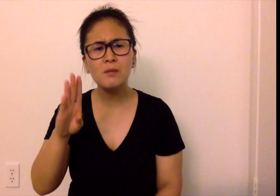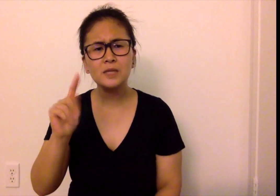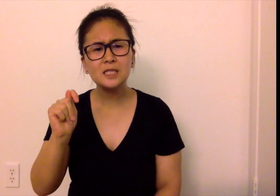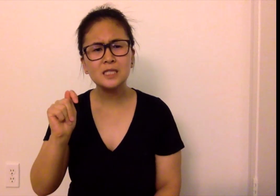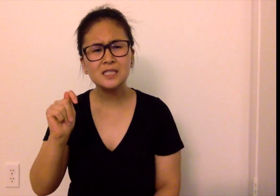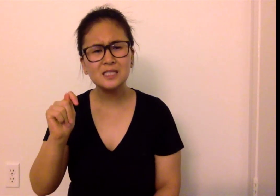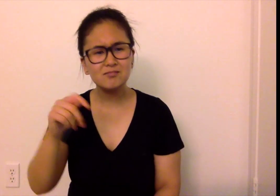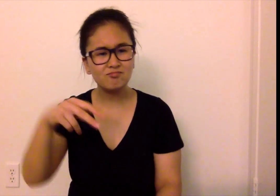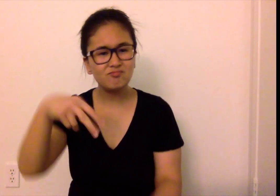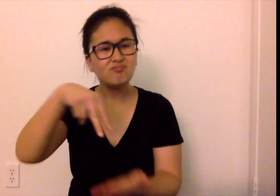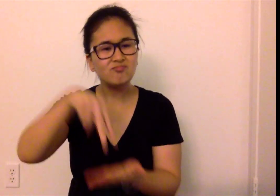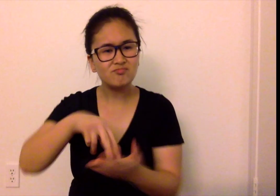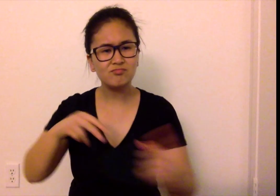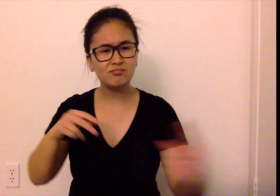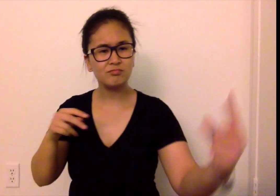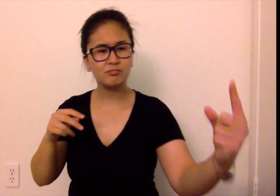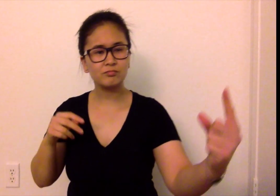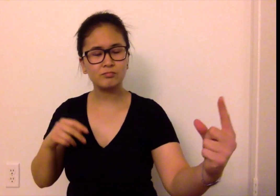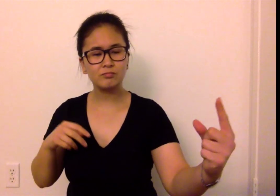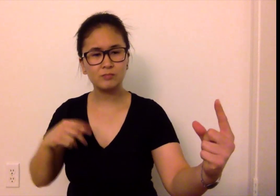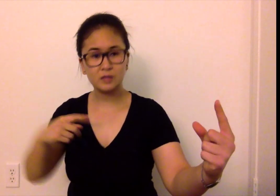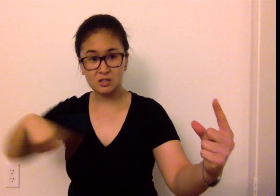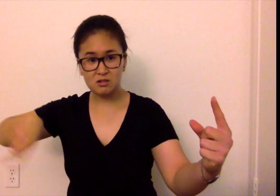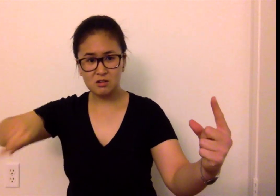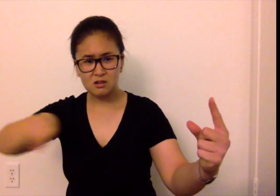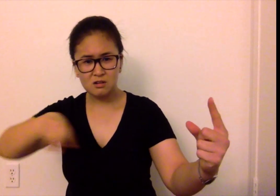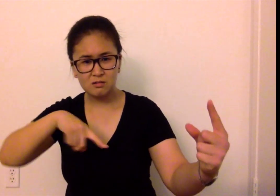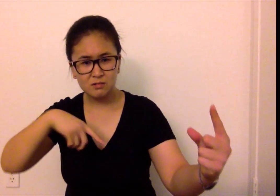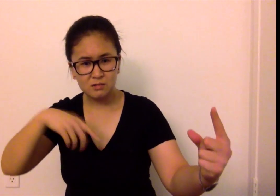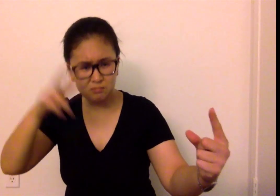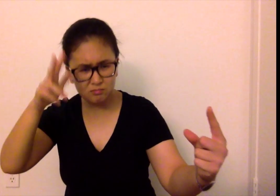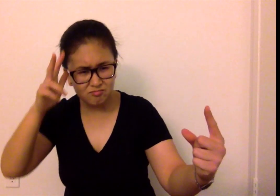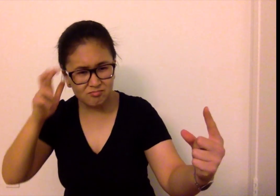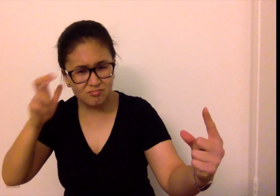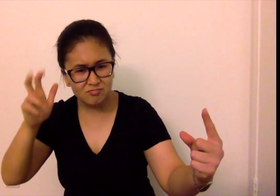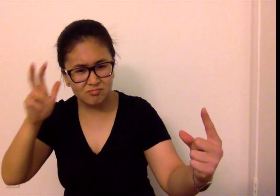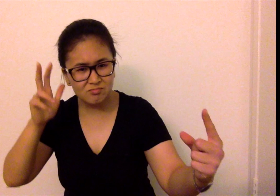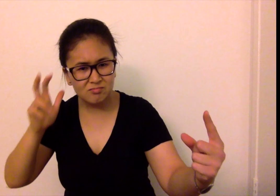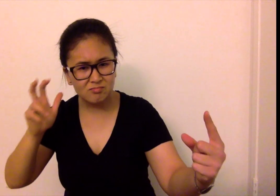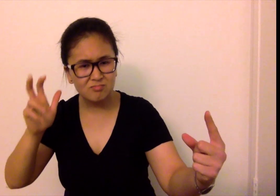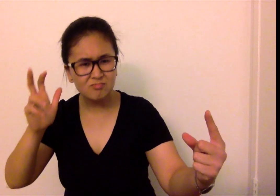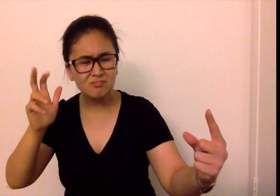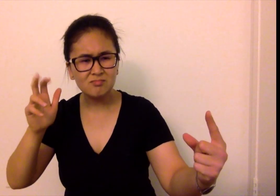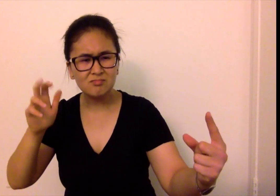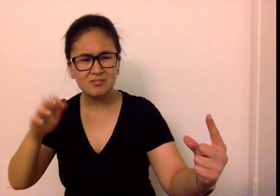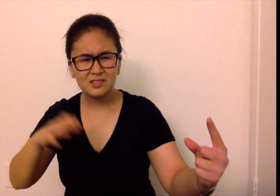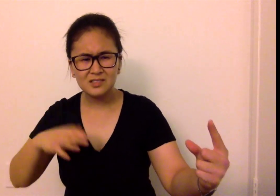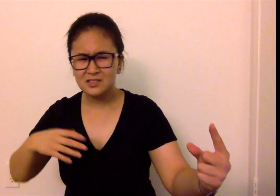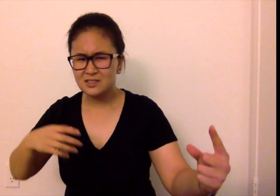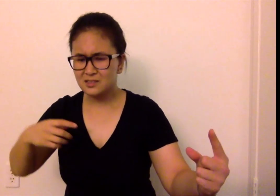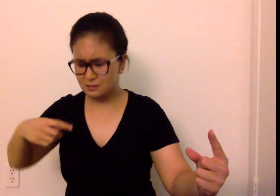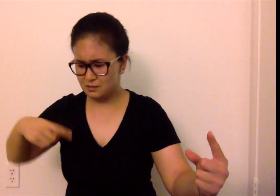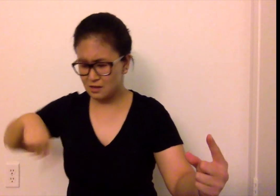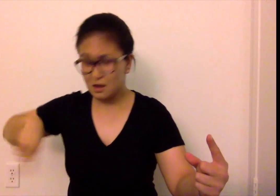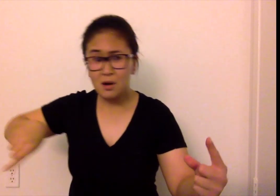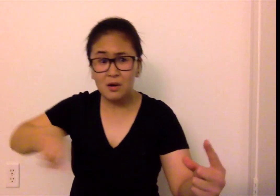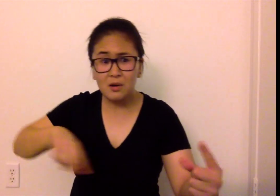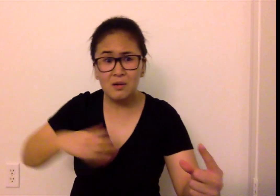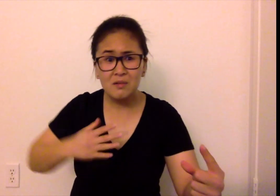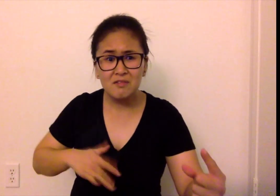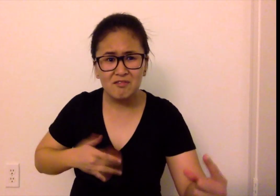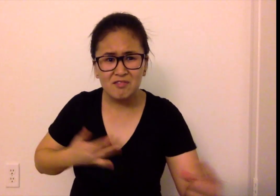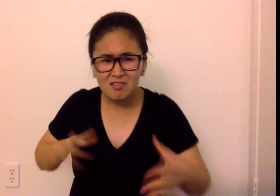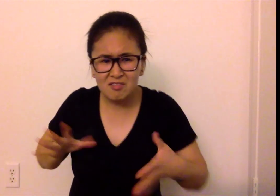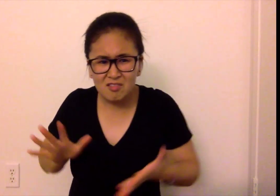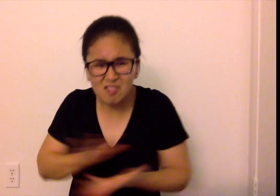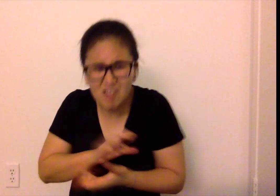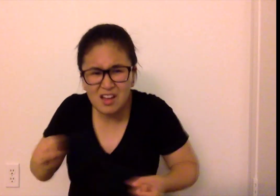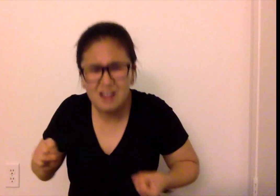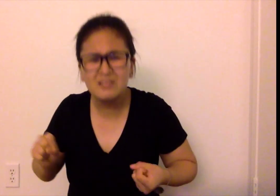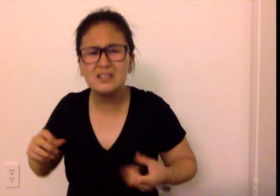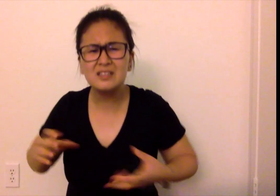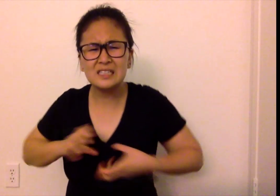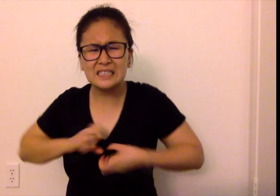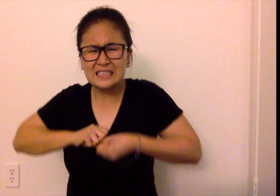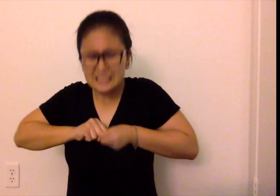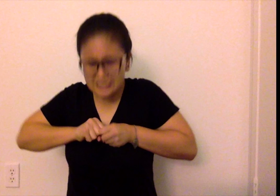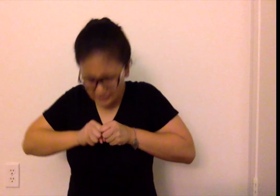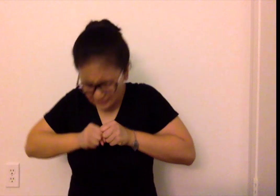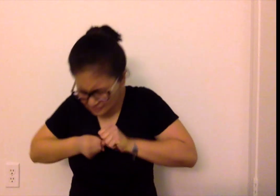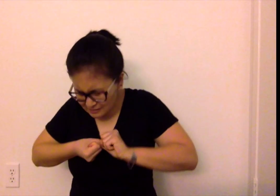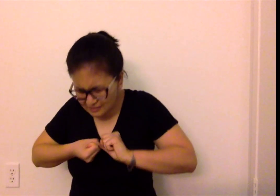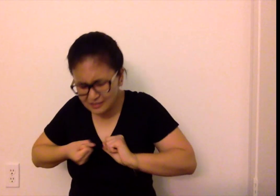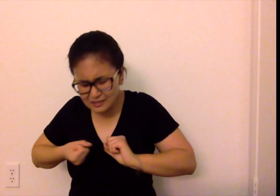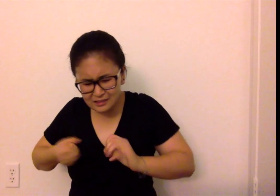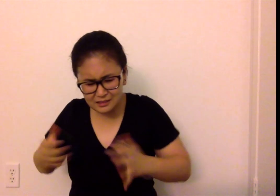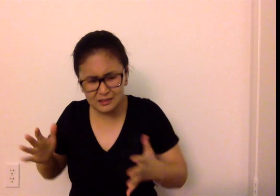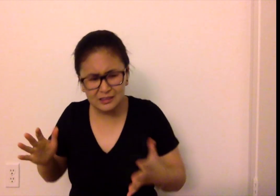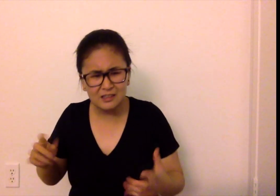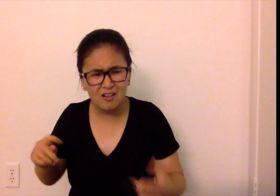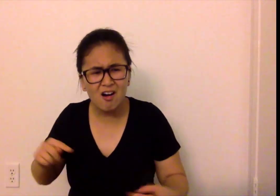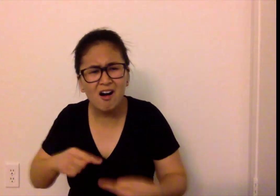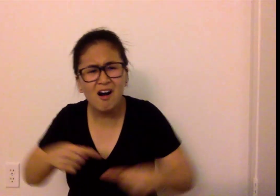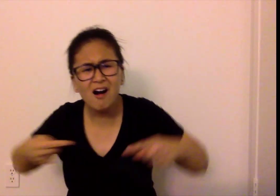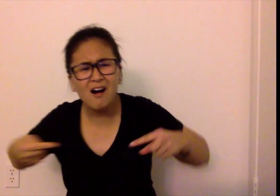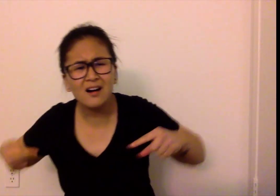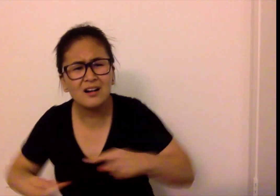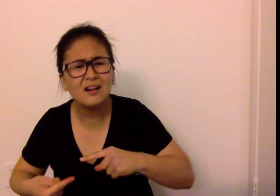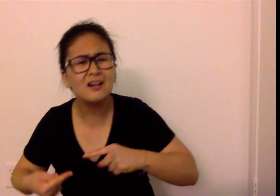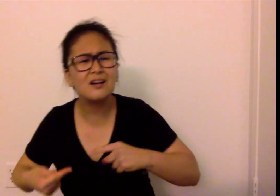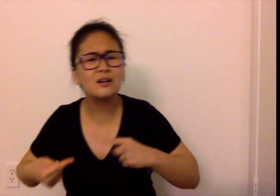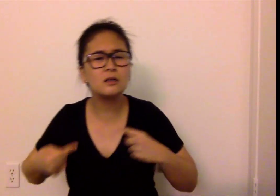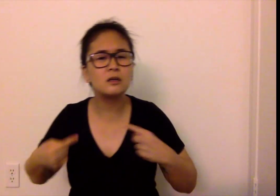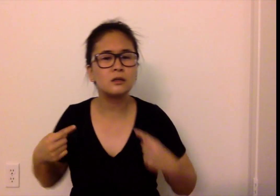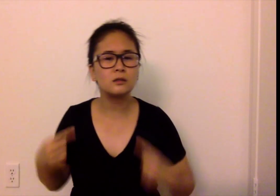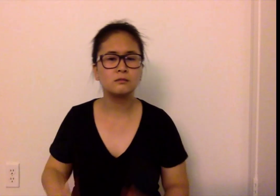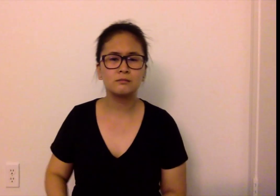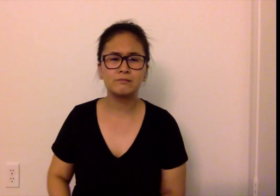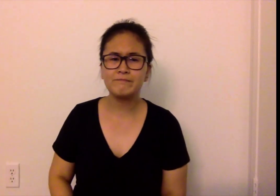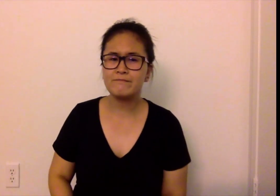[Brock Turner stood], listening to him shape the evening. [We feel destroyed and hurt]